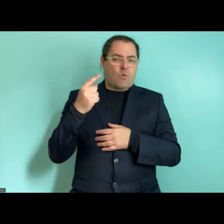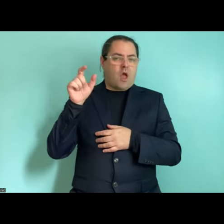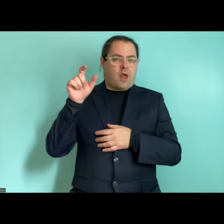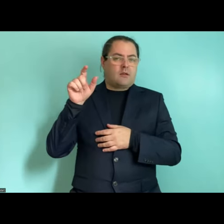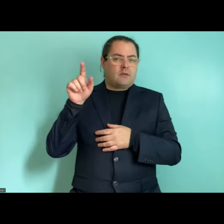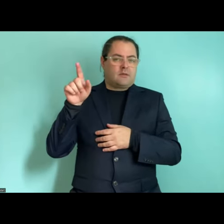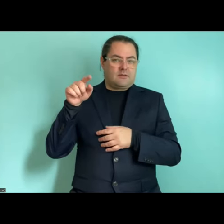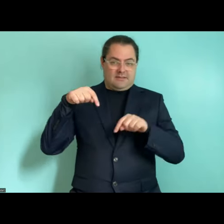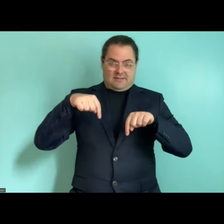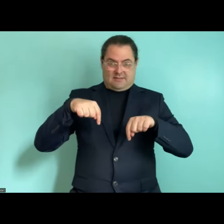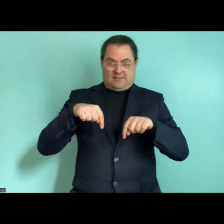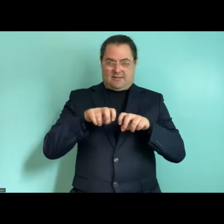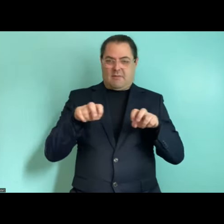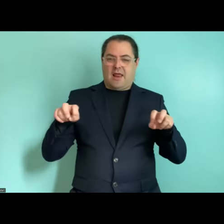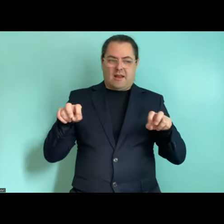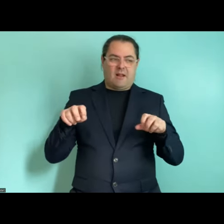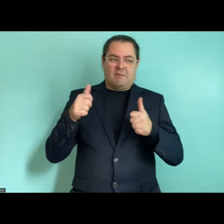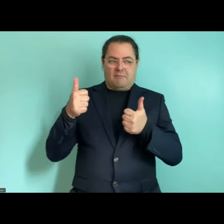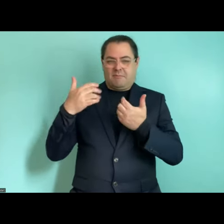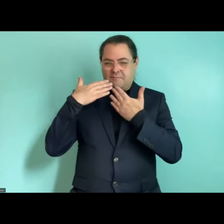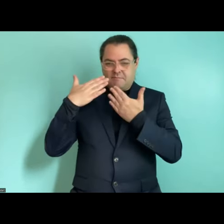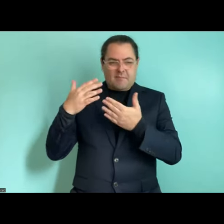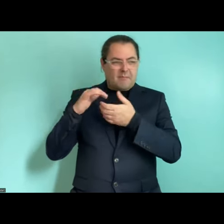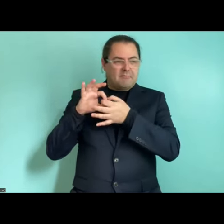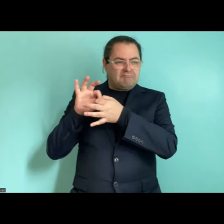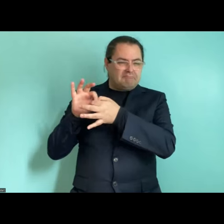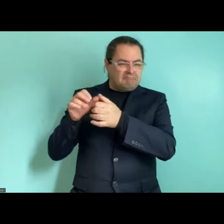the panelists. 12:15:05 I'd like to extend some special thanks